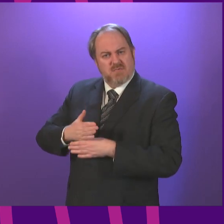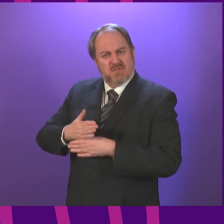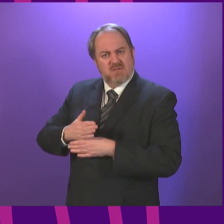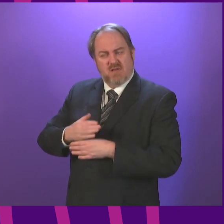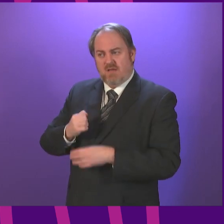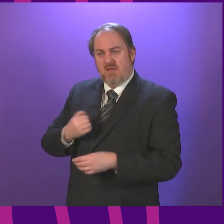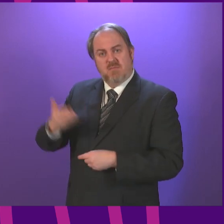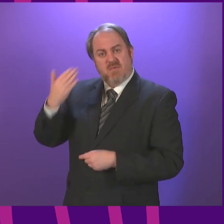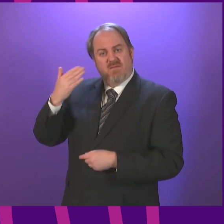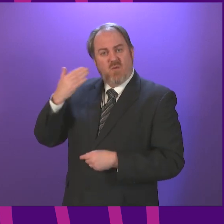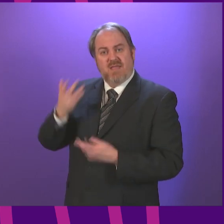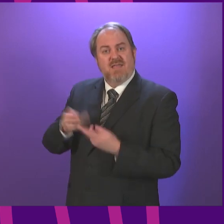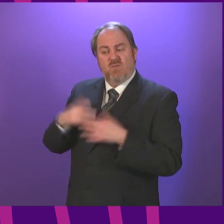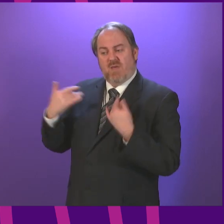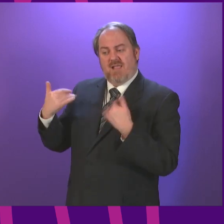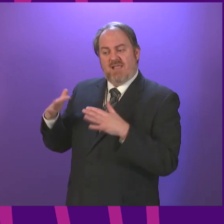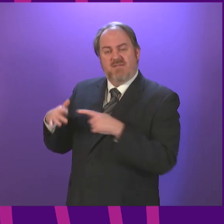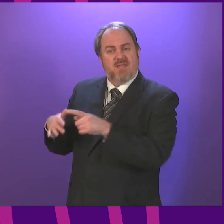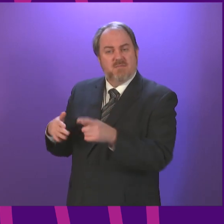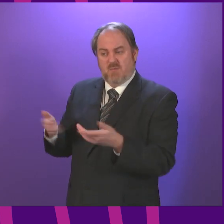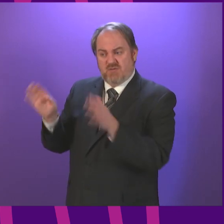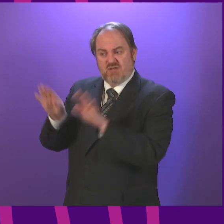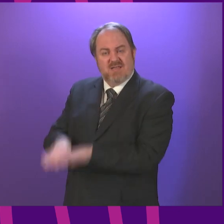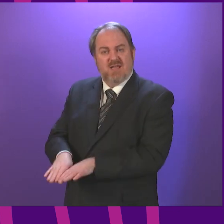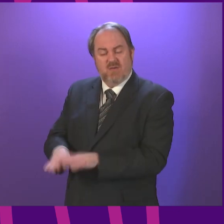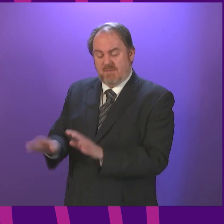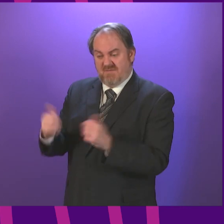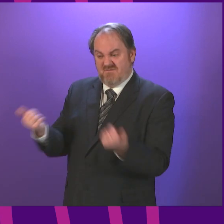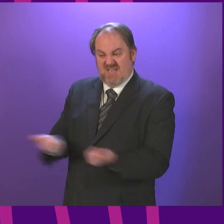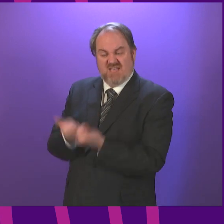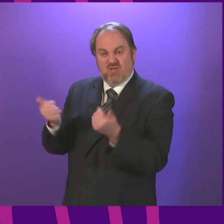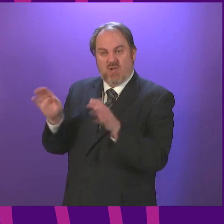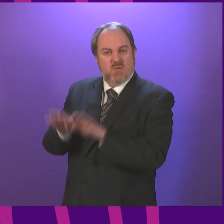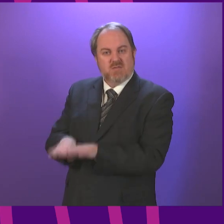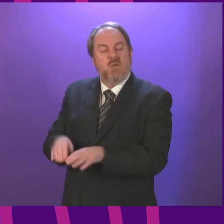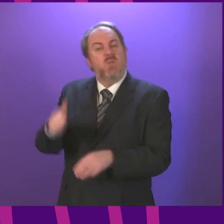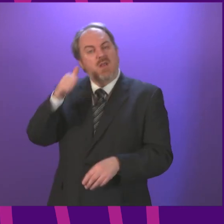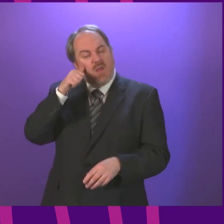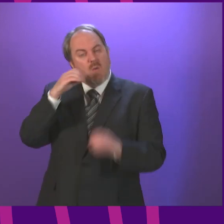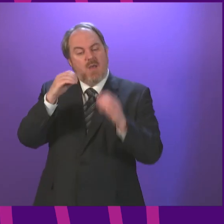complete and utter closure. Similarly, on BiFab: yes, it struggles and we have a long